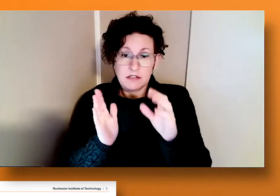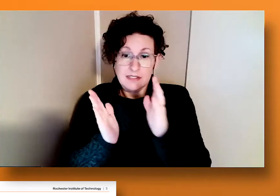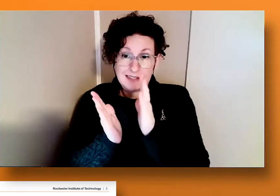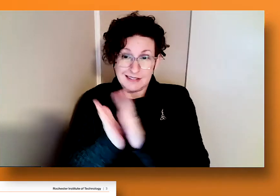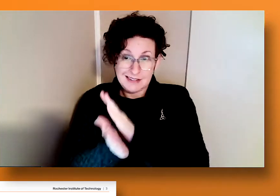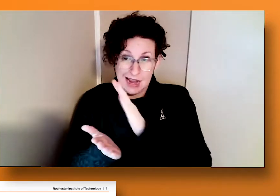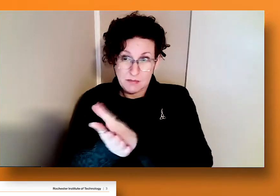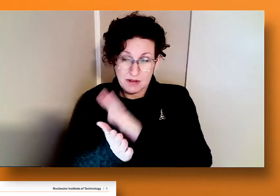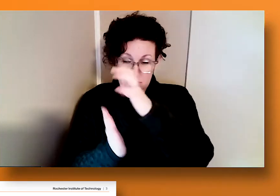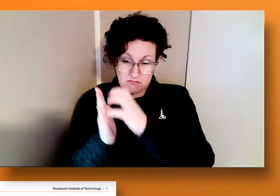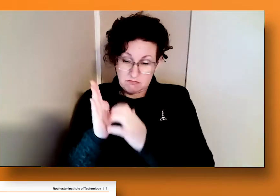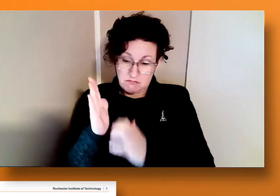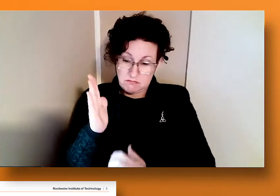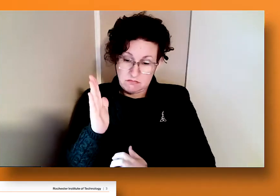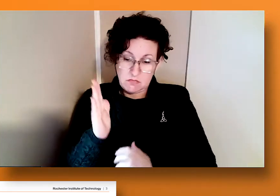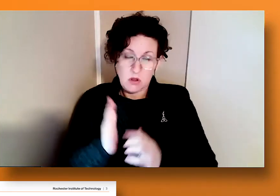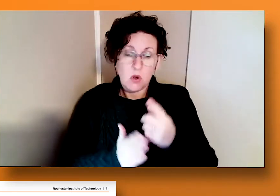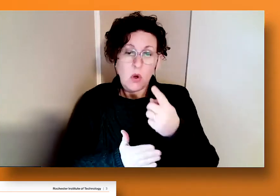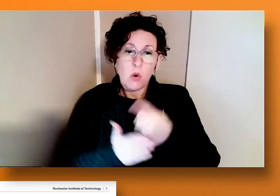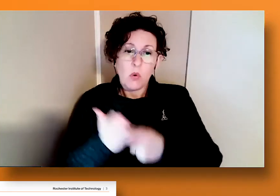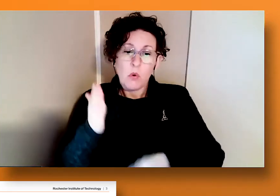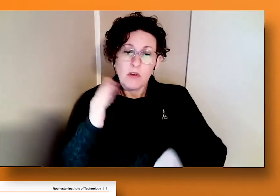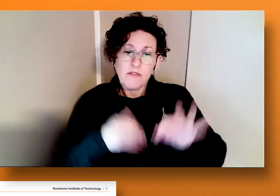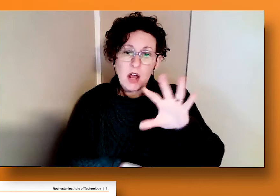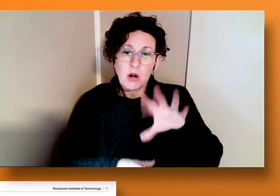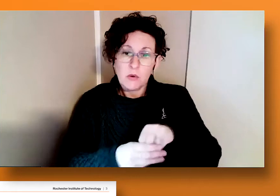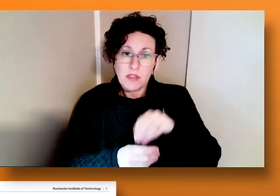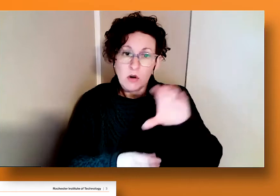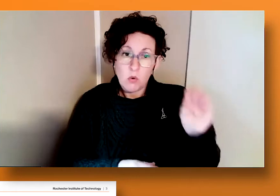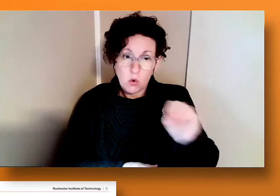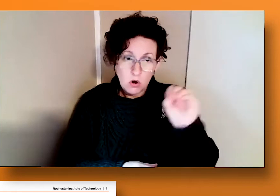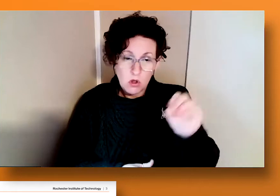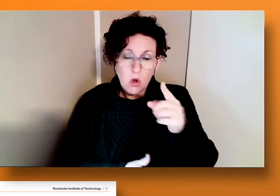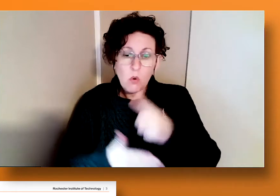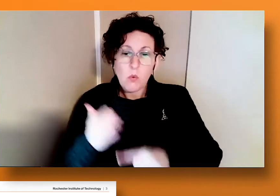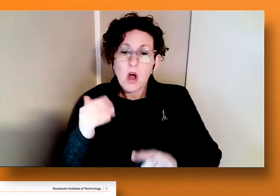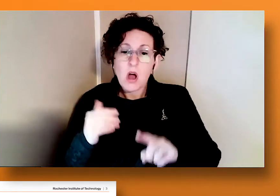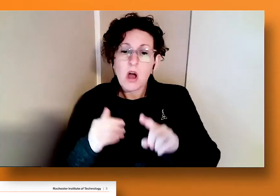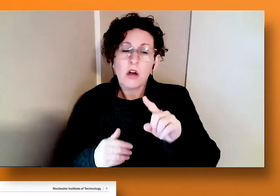and what your research admins send to you on a monthly basis if you're a PI,